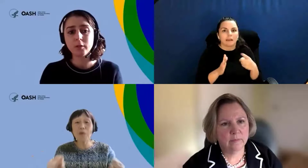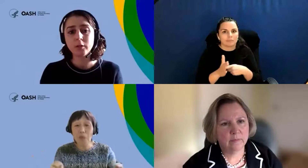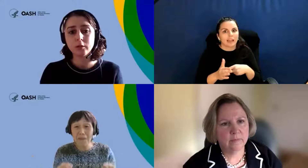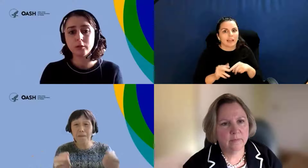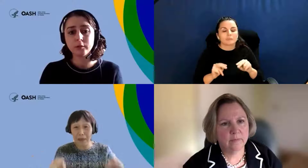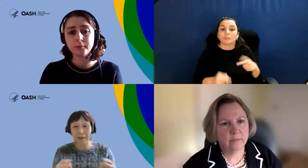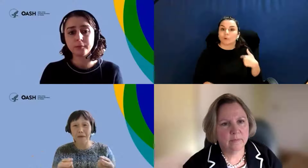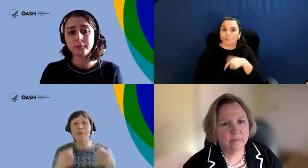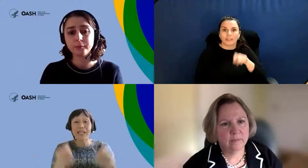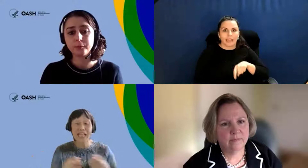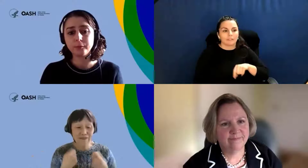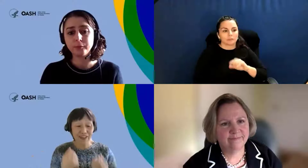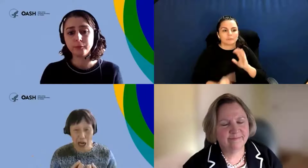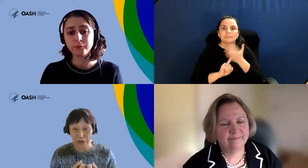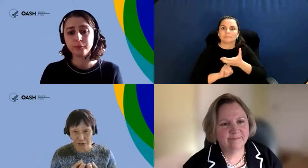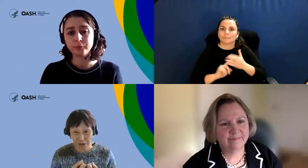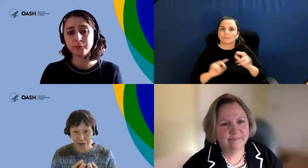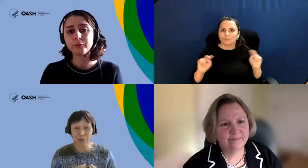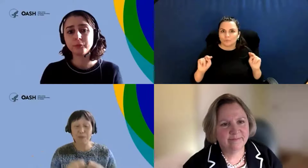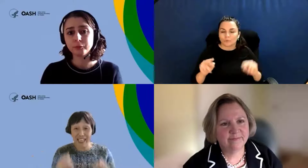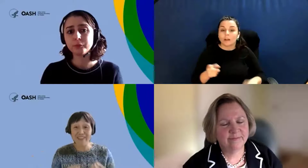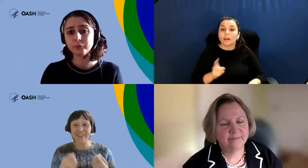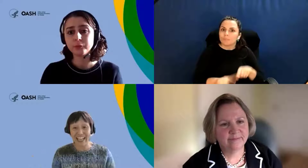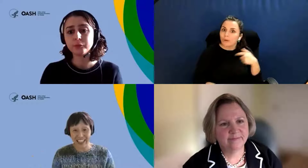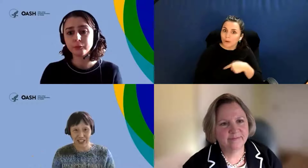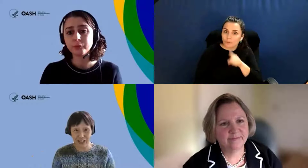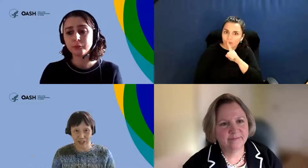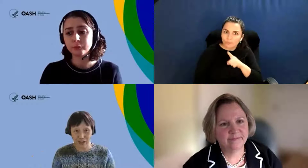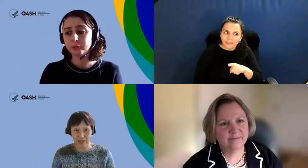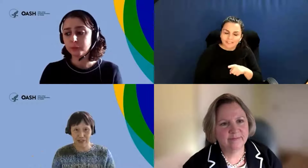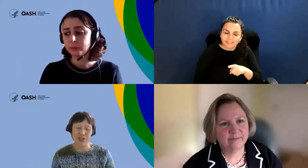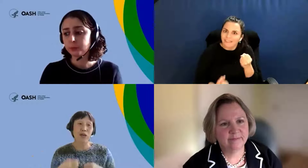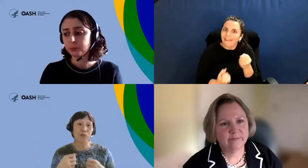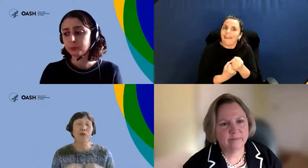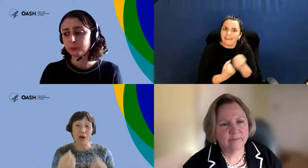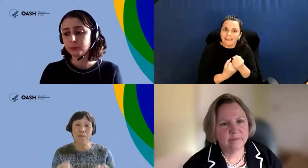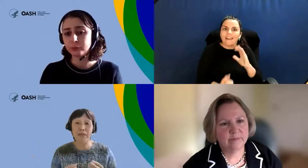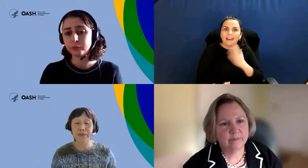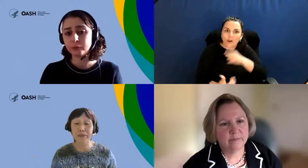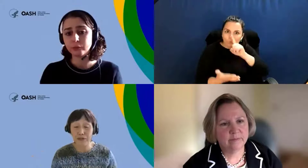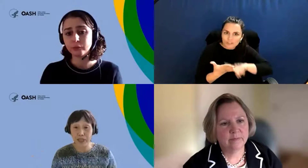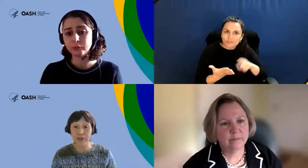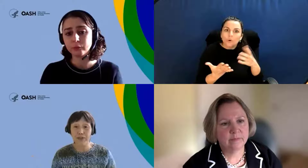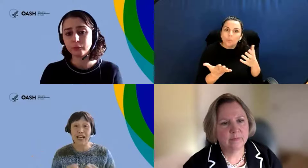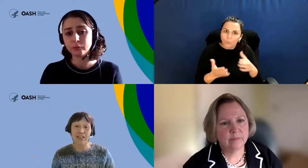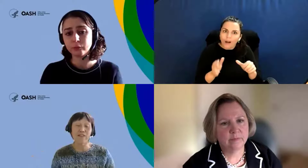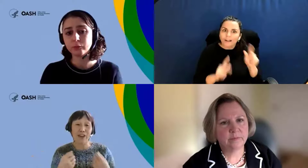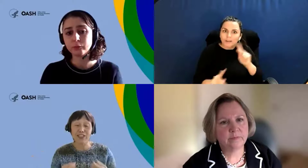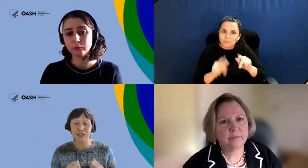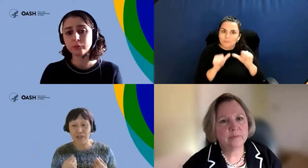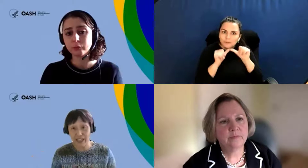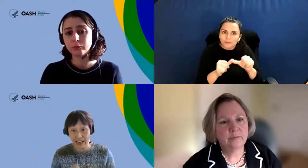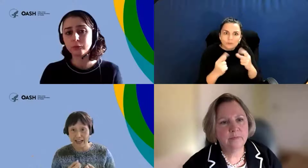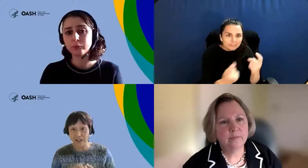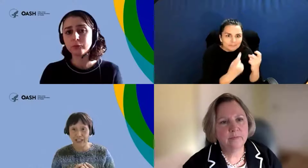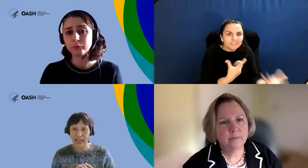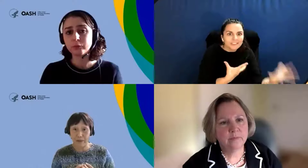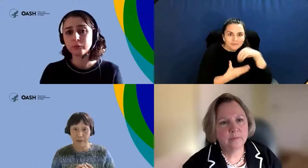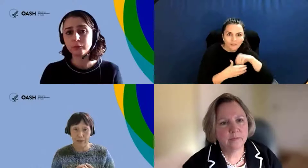we want people, we believe in our research, we believe that it's a good research, and we want people to recruit. And the faster we can actually get people